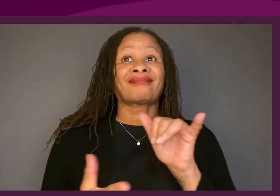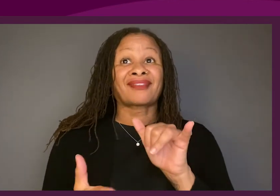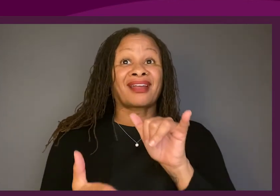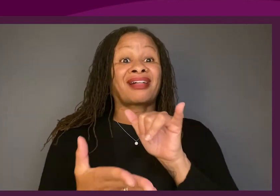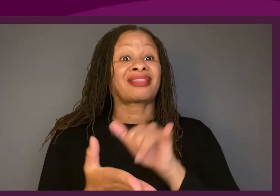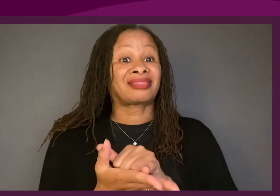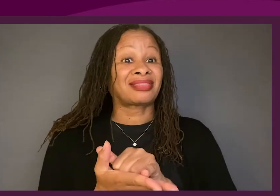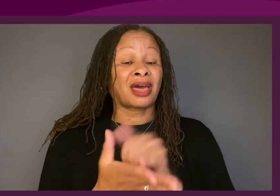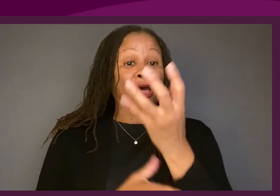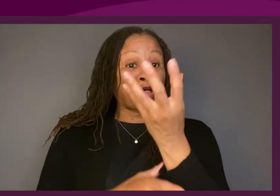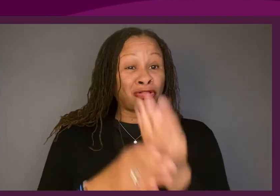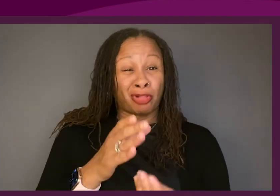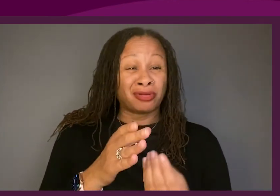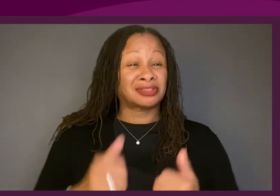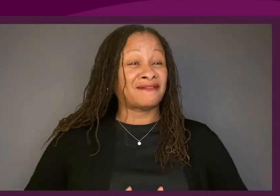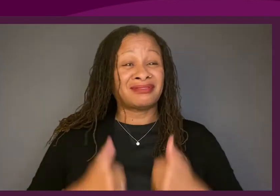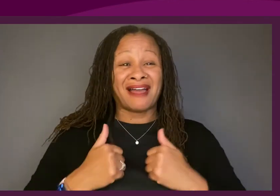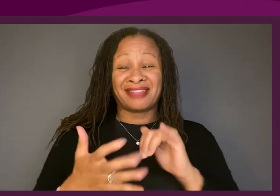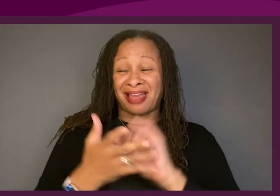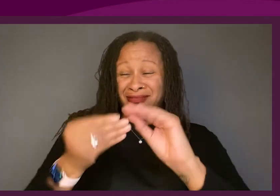Well, let me back up for a minute.